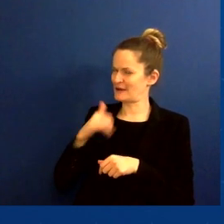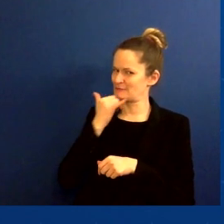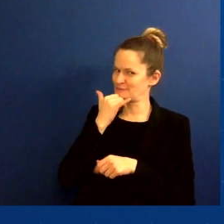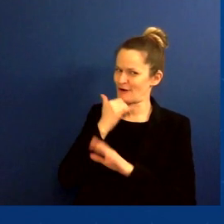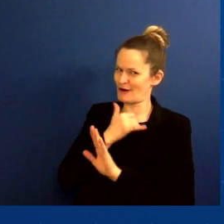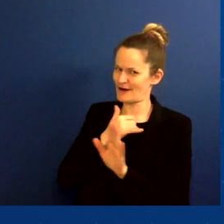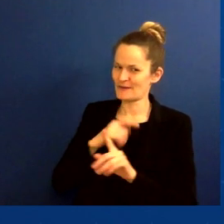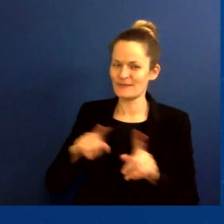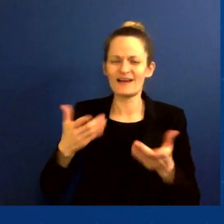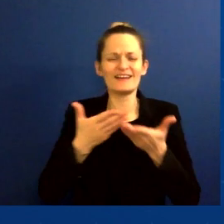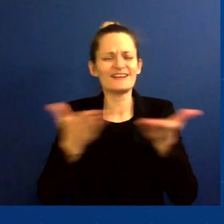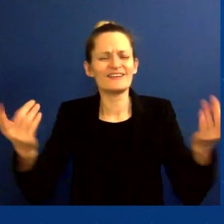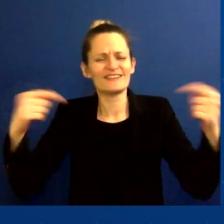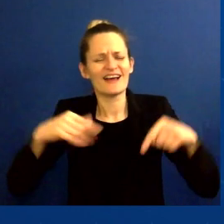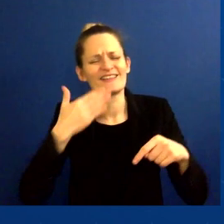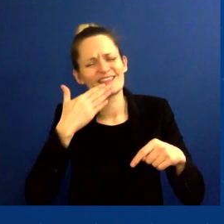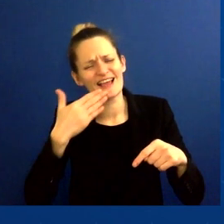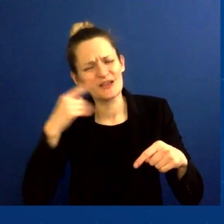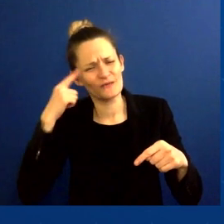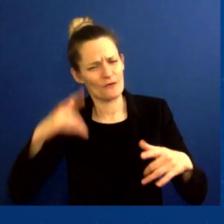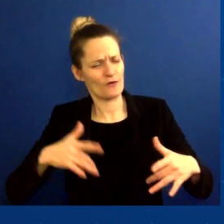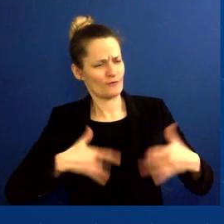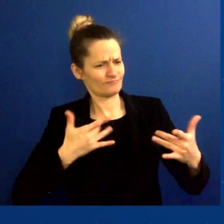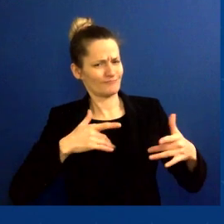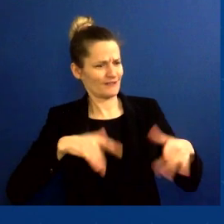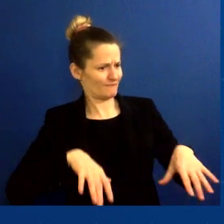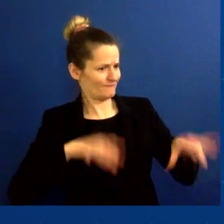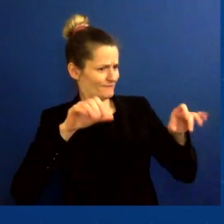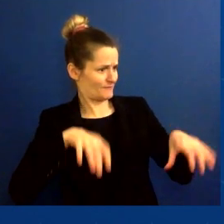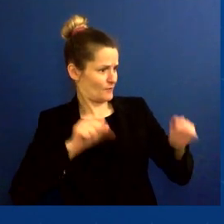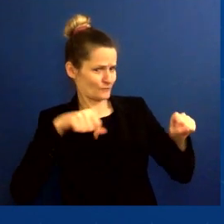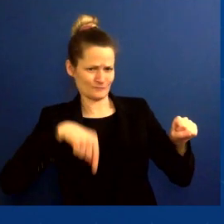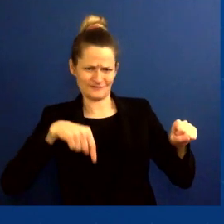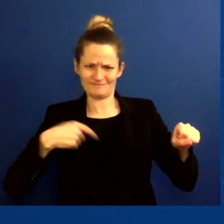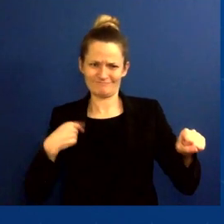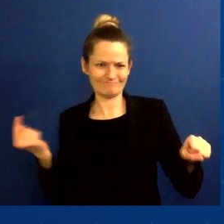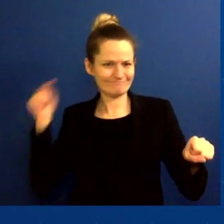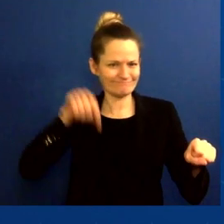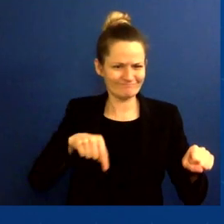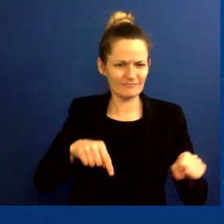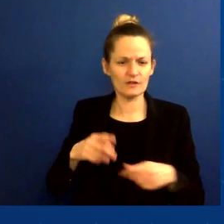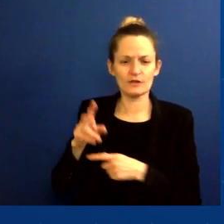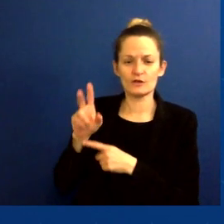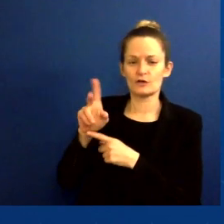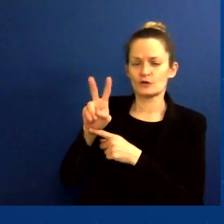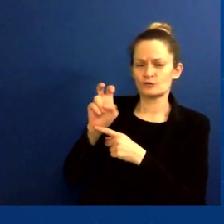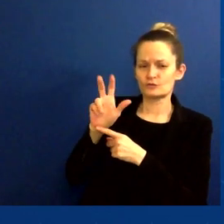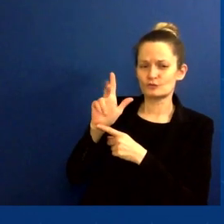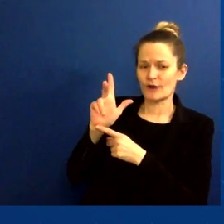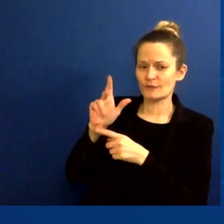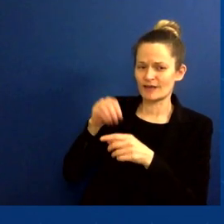as a proud member of Labor's local 223 in Boston. It's always great to be back into a union hall today.